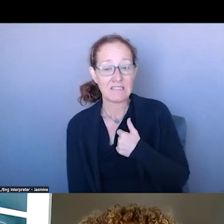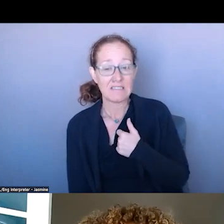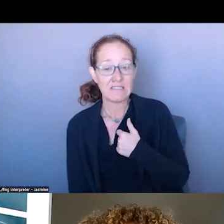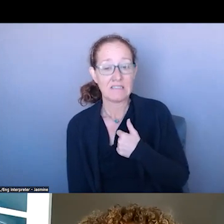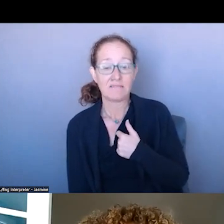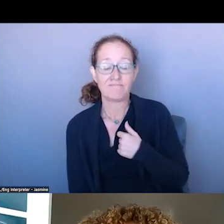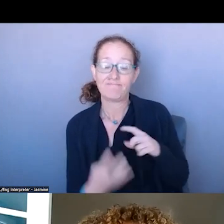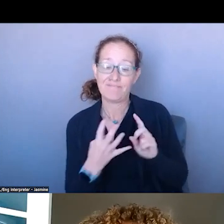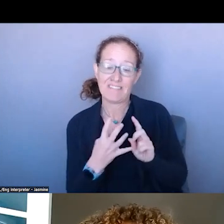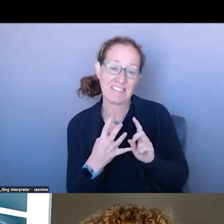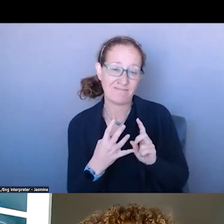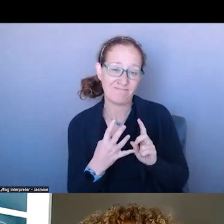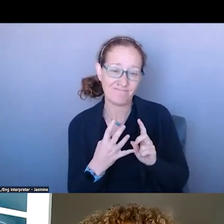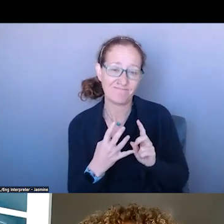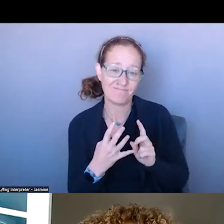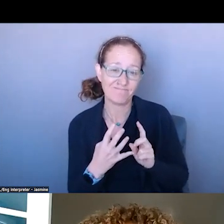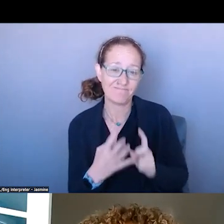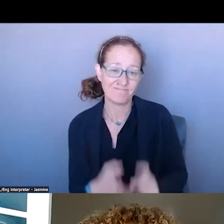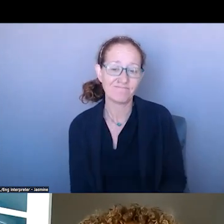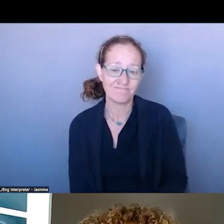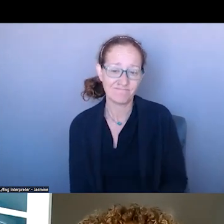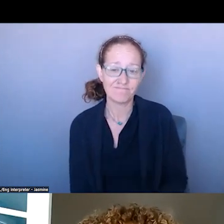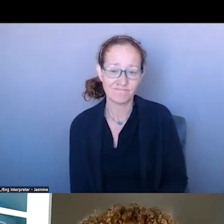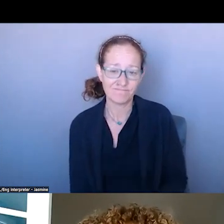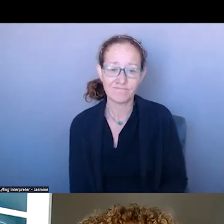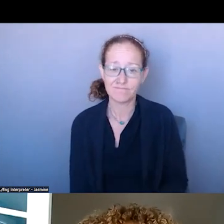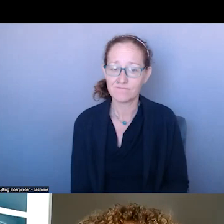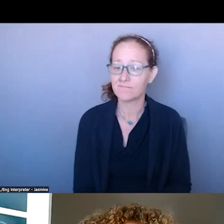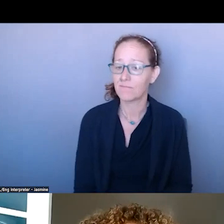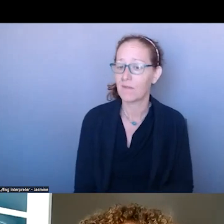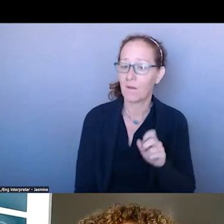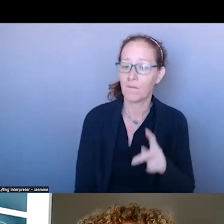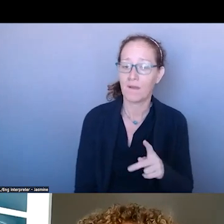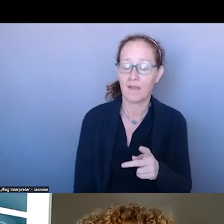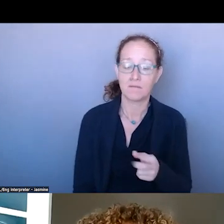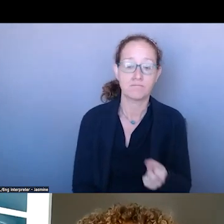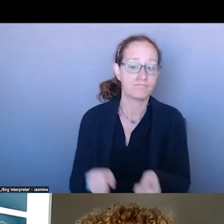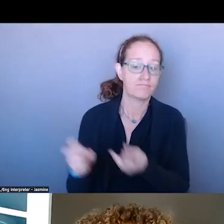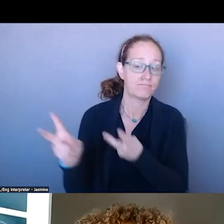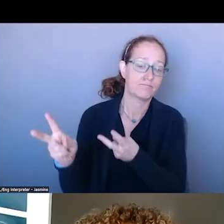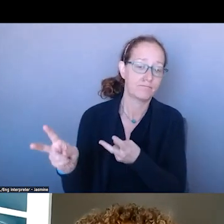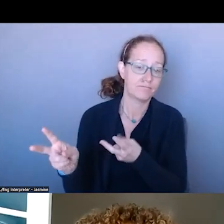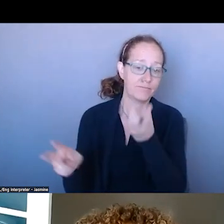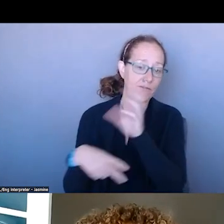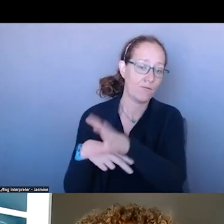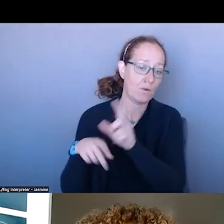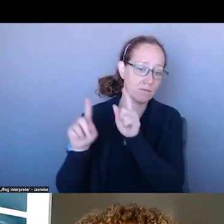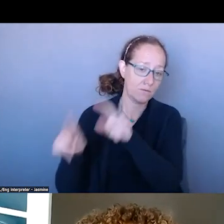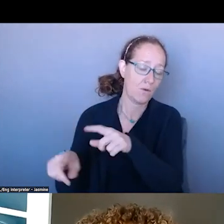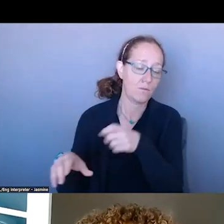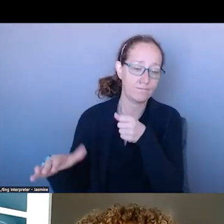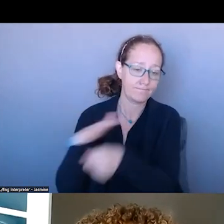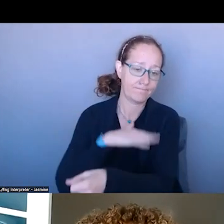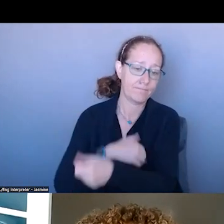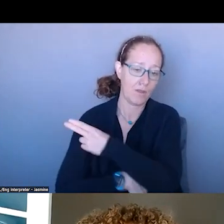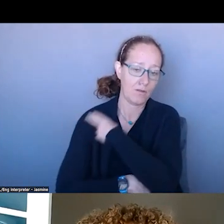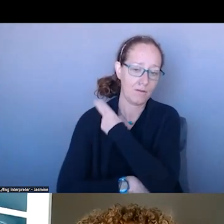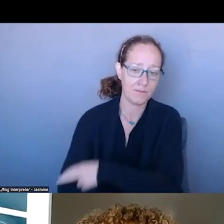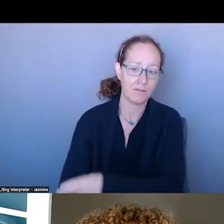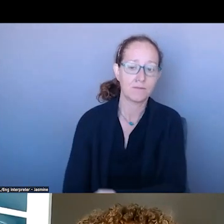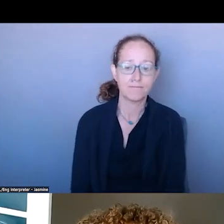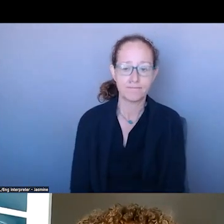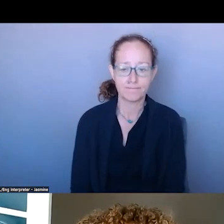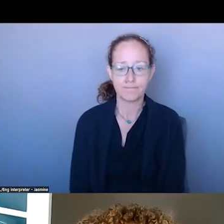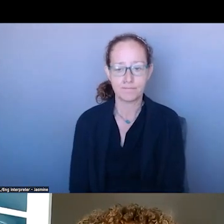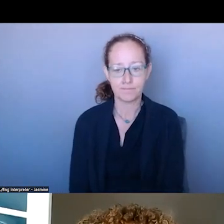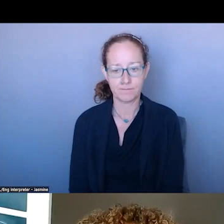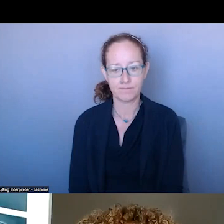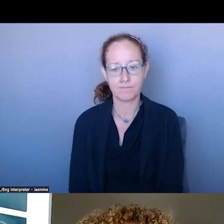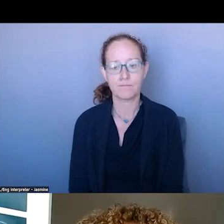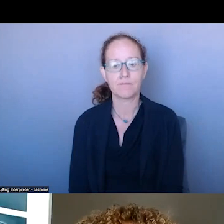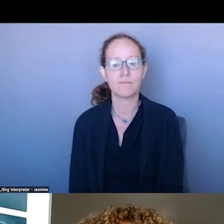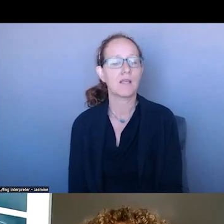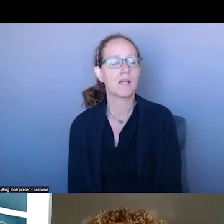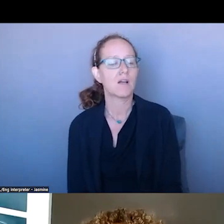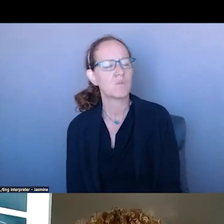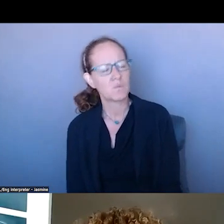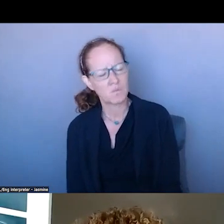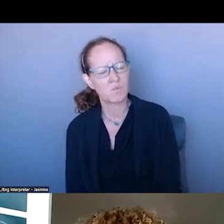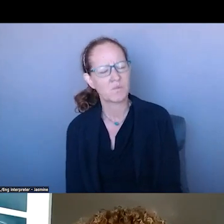: ALL RIGHT. LET'S SEE HOW YOU DID. >>: SHOULD HAVE WENT WITH THE AUDIENCE.